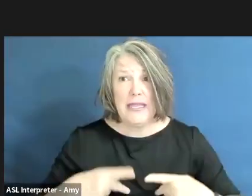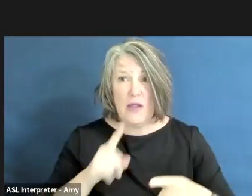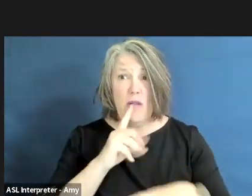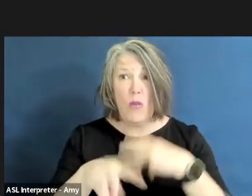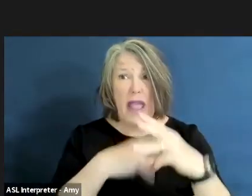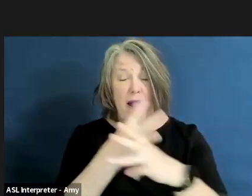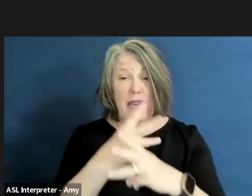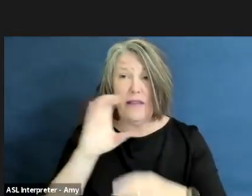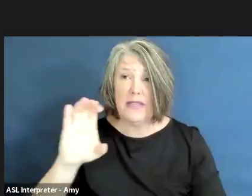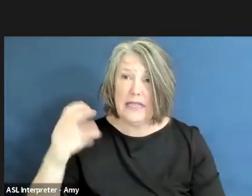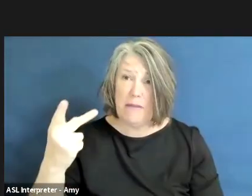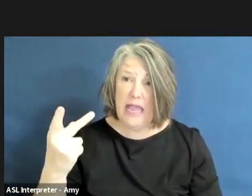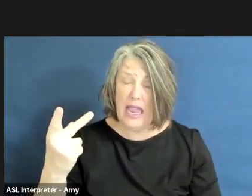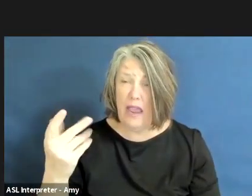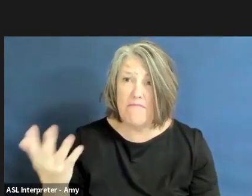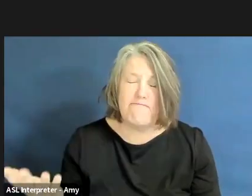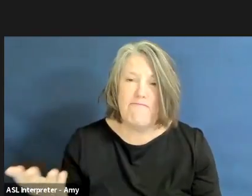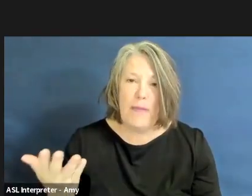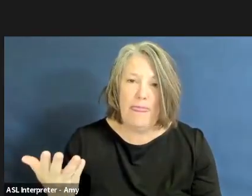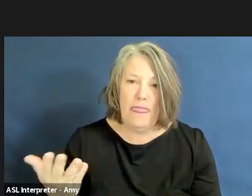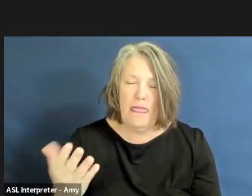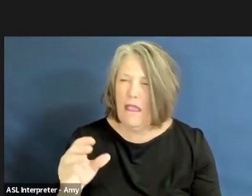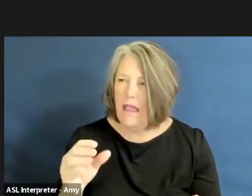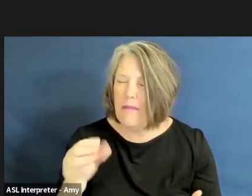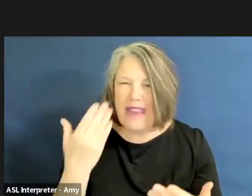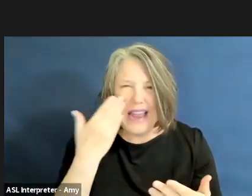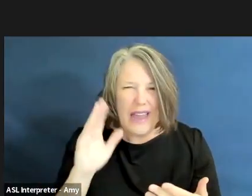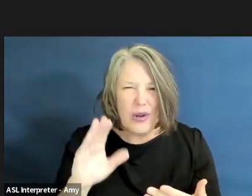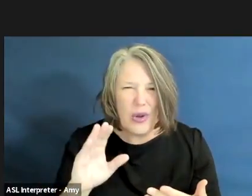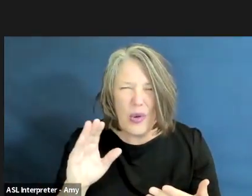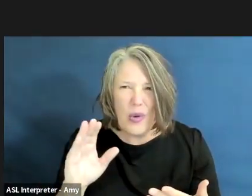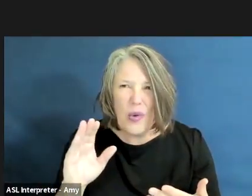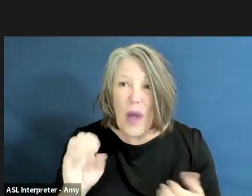I don't know, just other than me, how many patients they'd had,